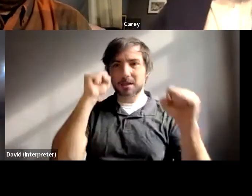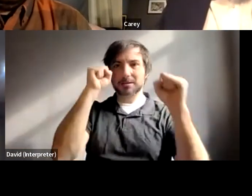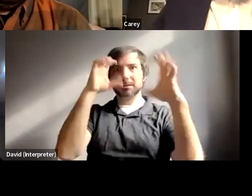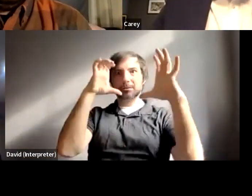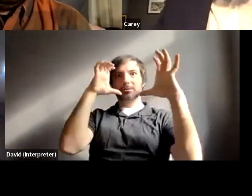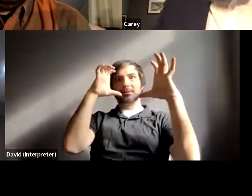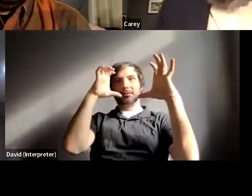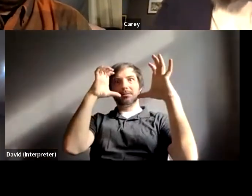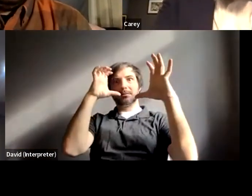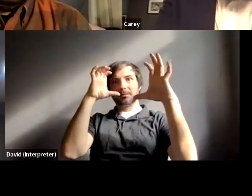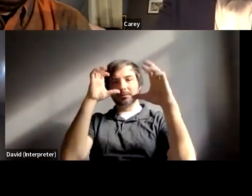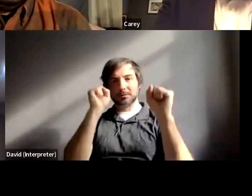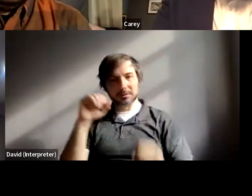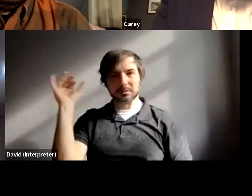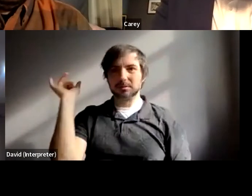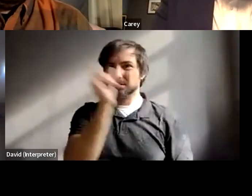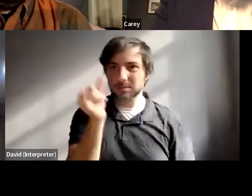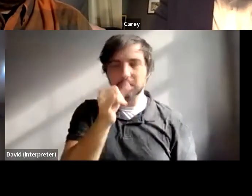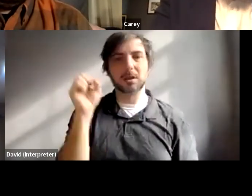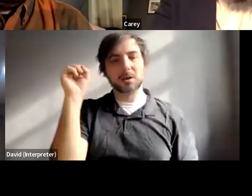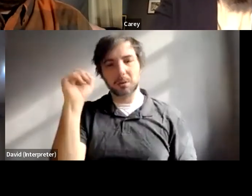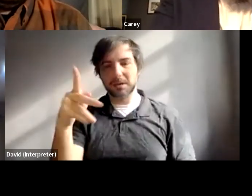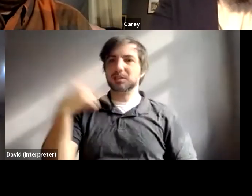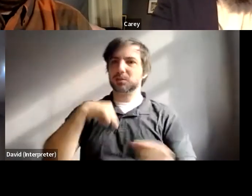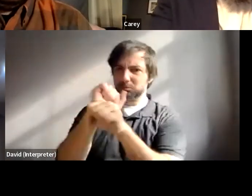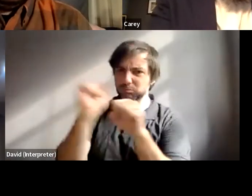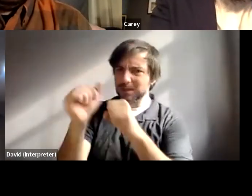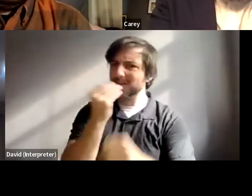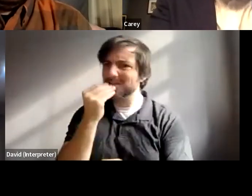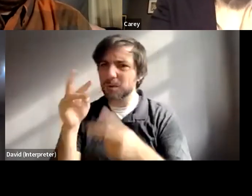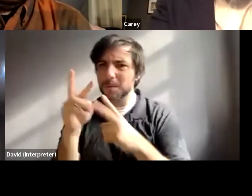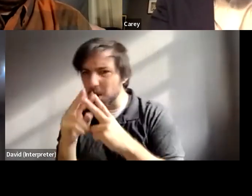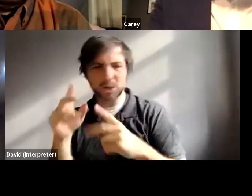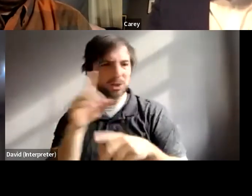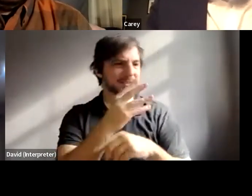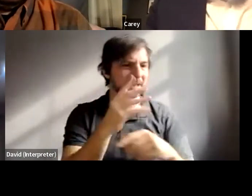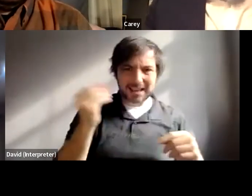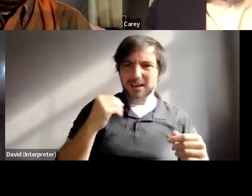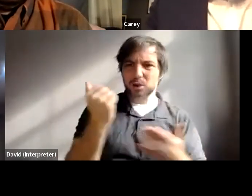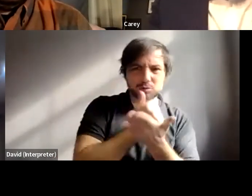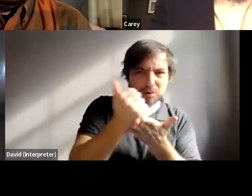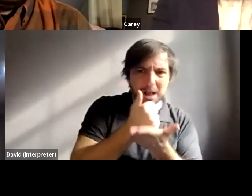s, worked with our food partners to talk about the credit card machines and things like that. We have a long way to